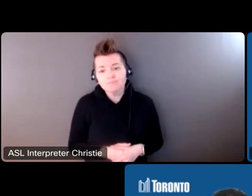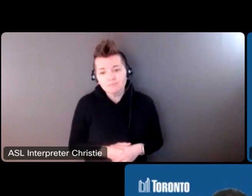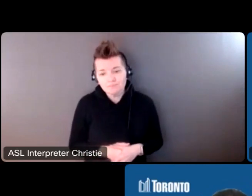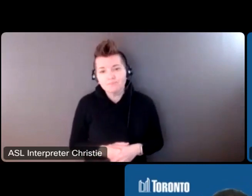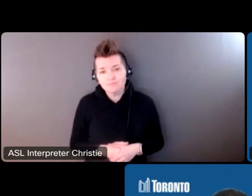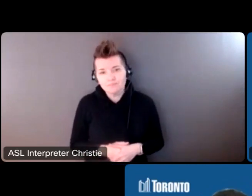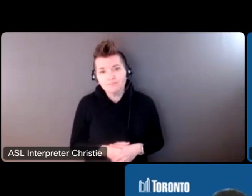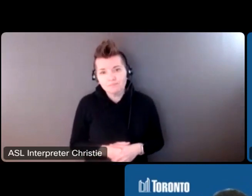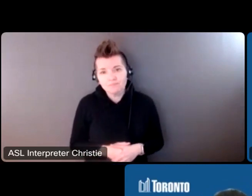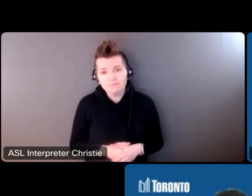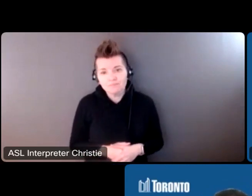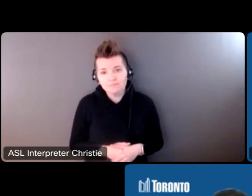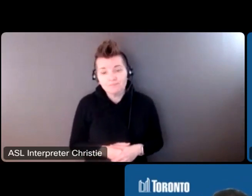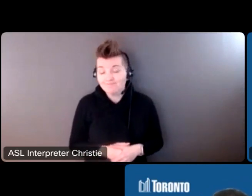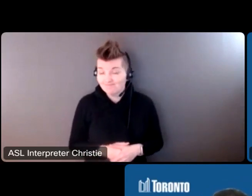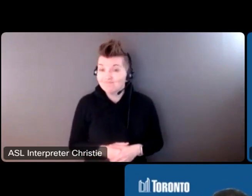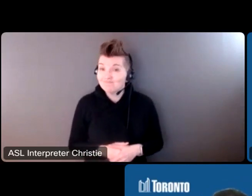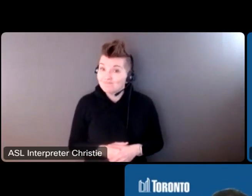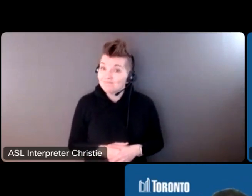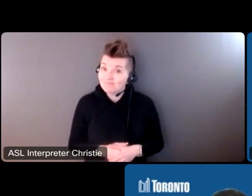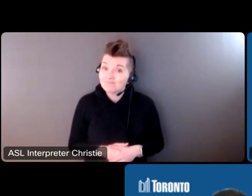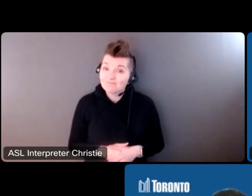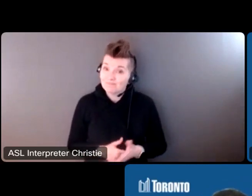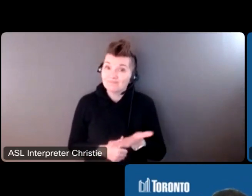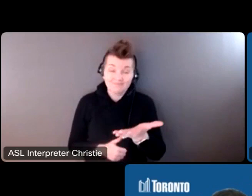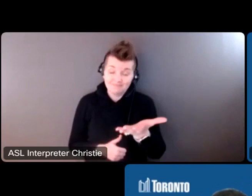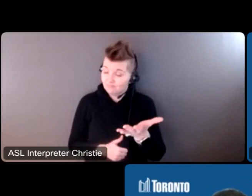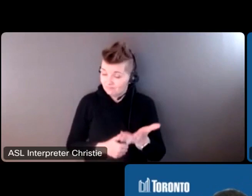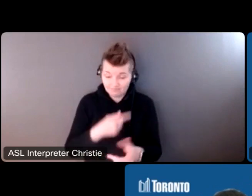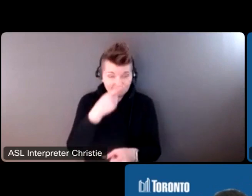That's the perfect example of those really challenging situations where for whatever